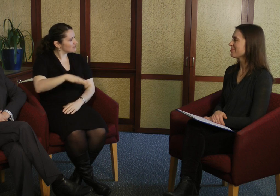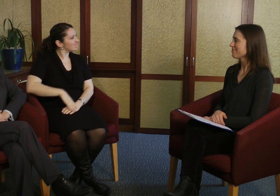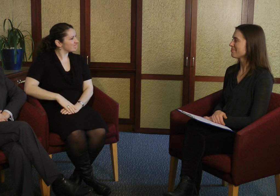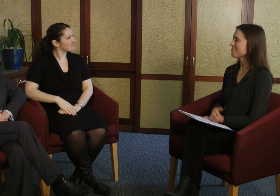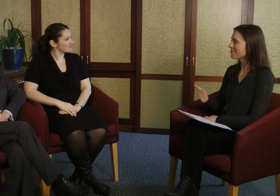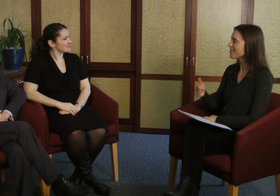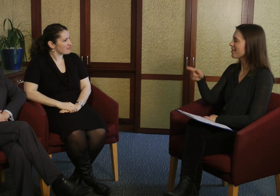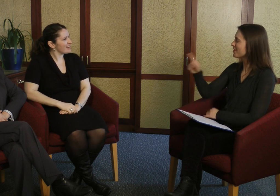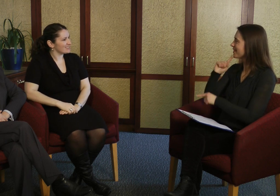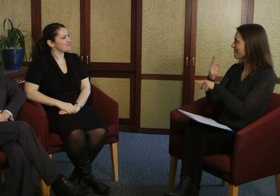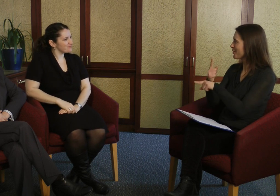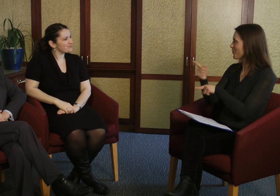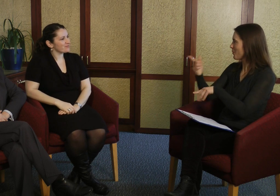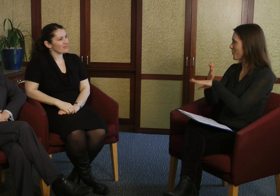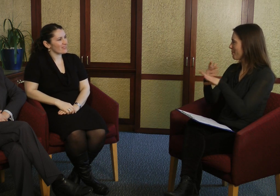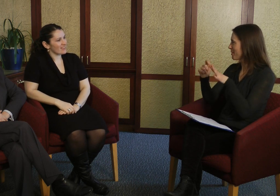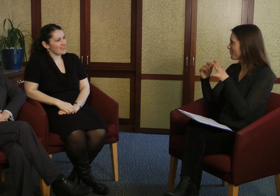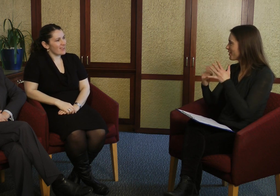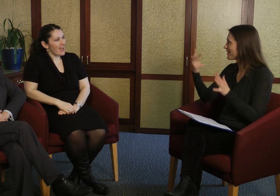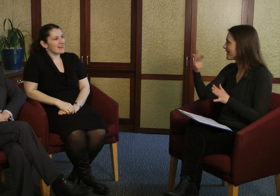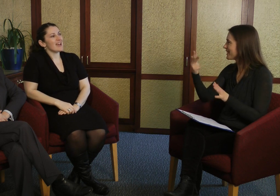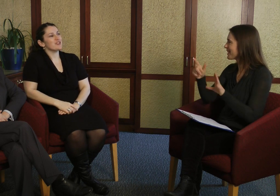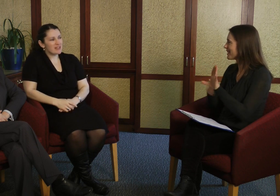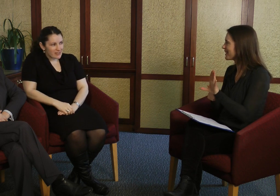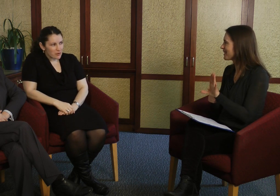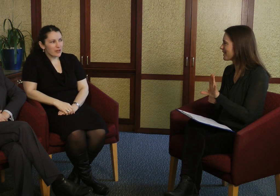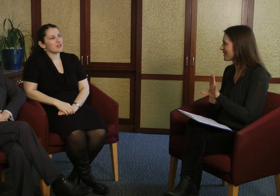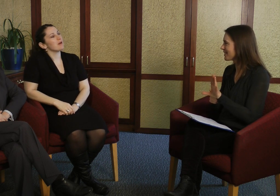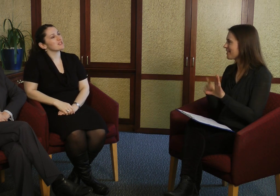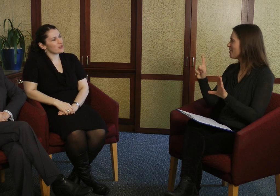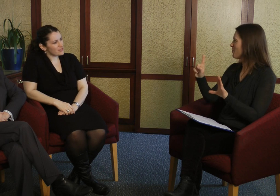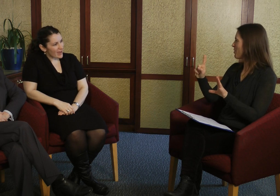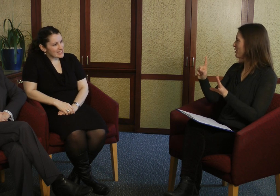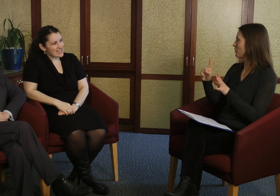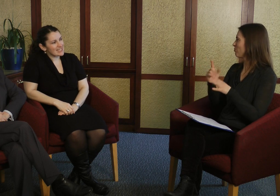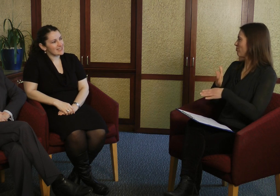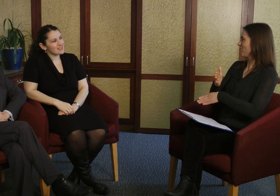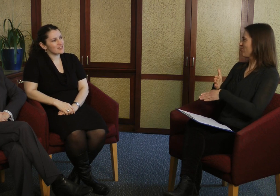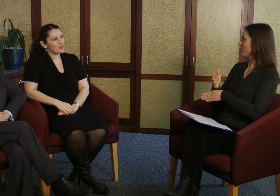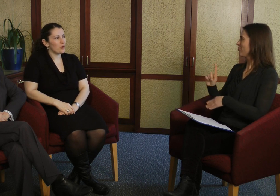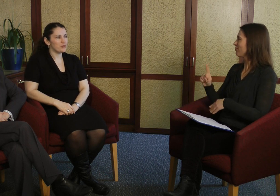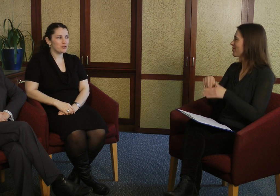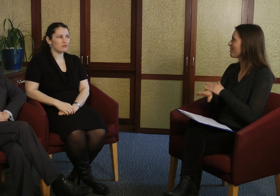N: Now you mentioned you worked in the public sector for 18 years. What was your role there?